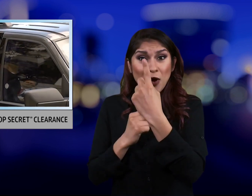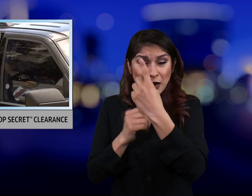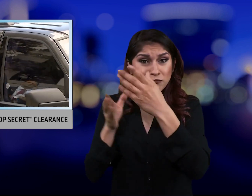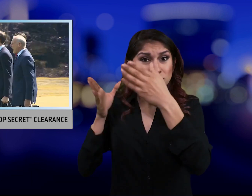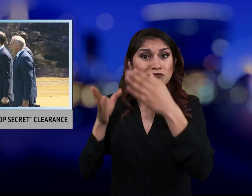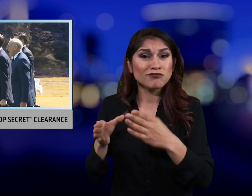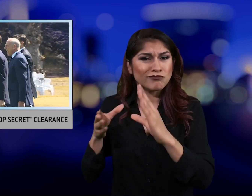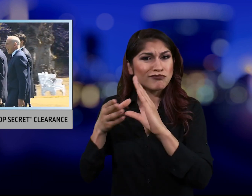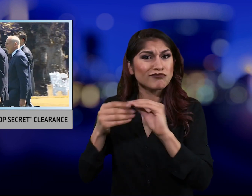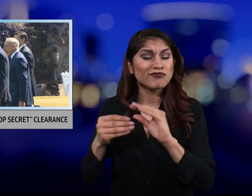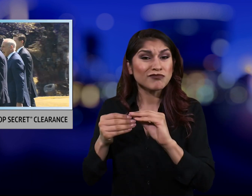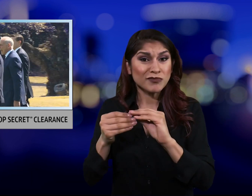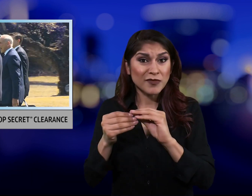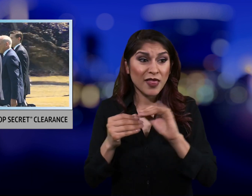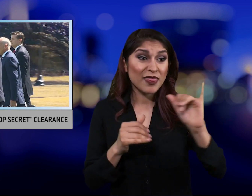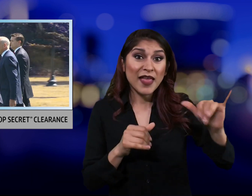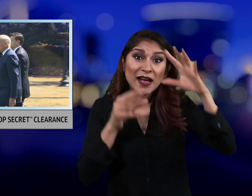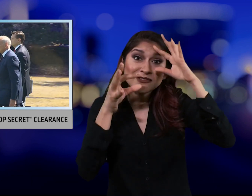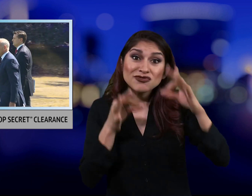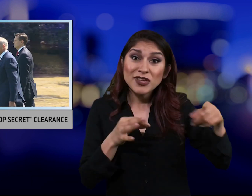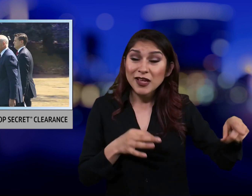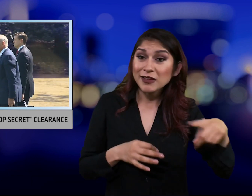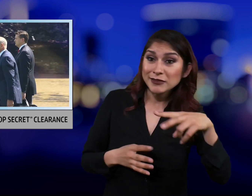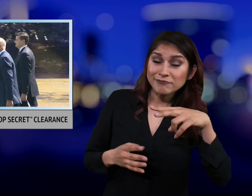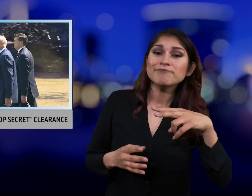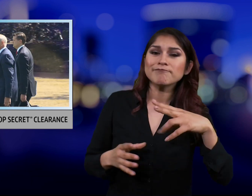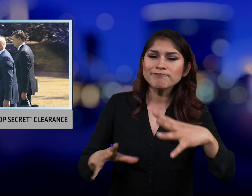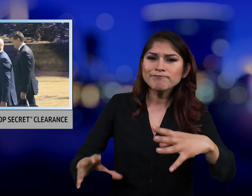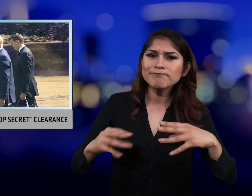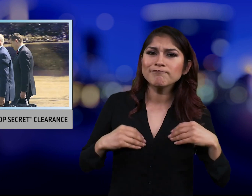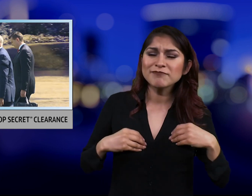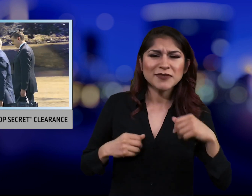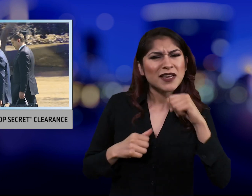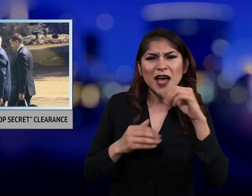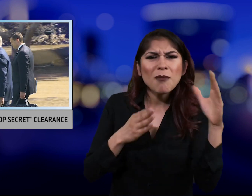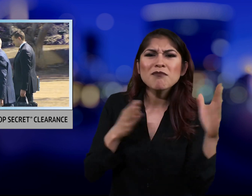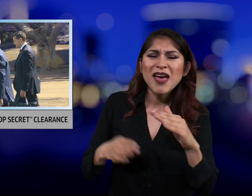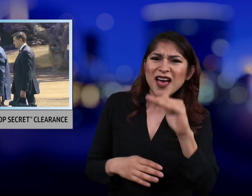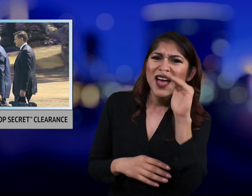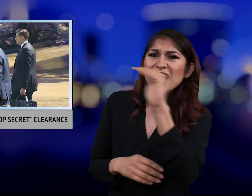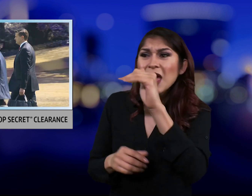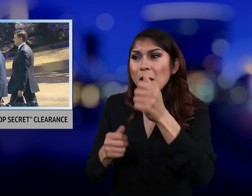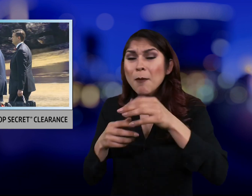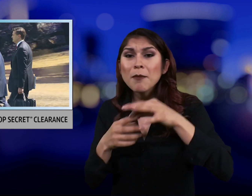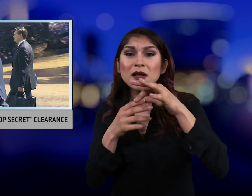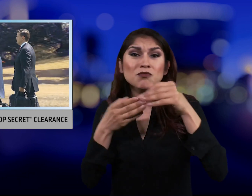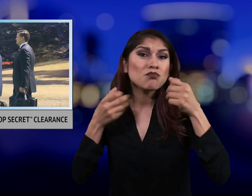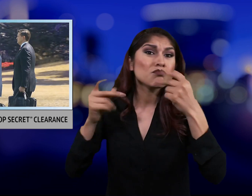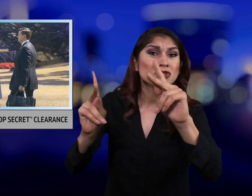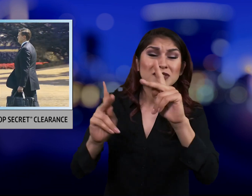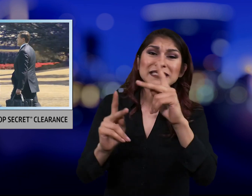Sources say Kushner is accepting the decision and will not ask for special permission or